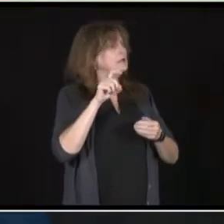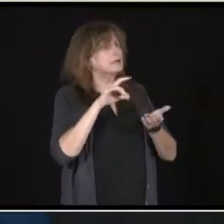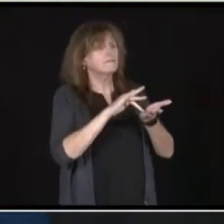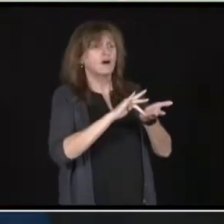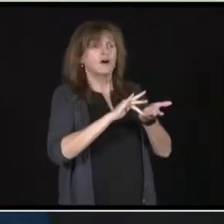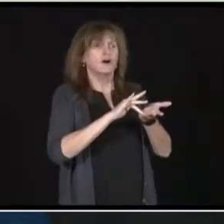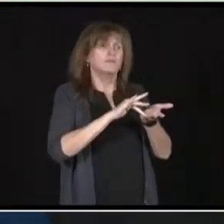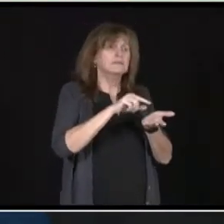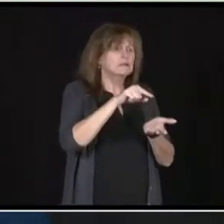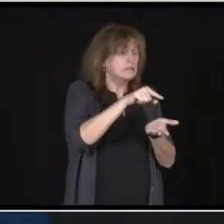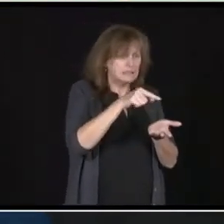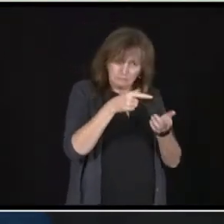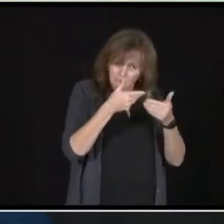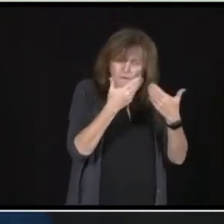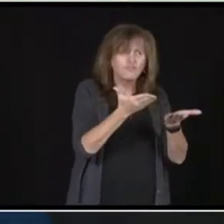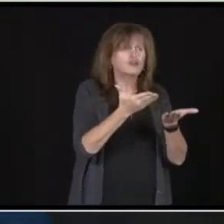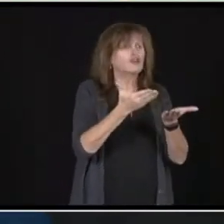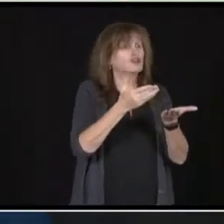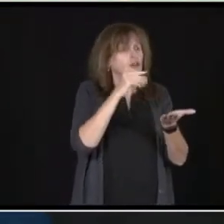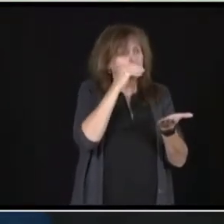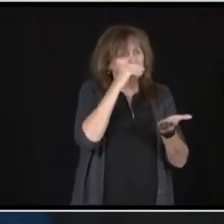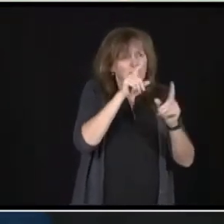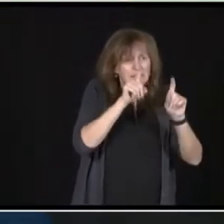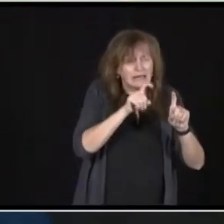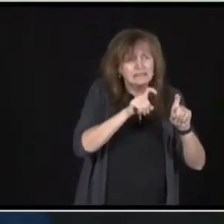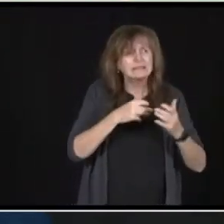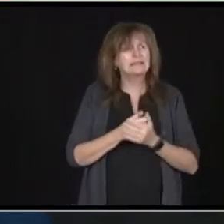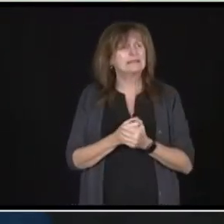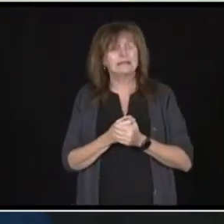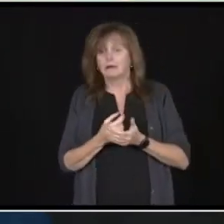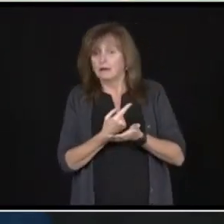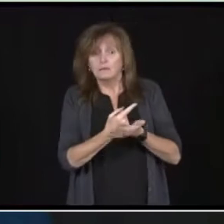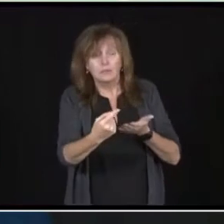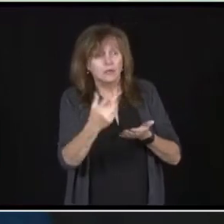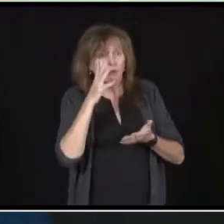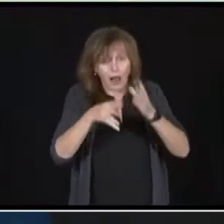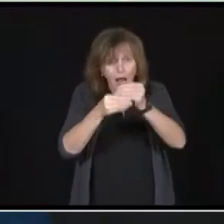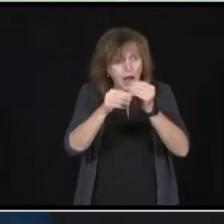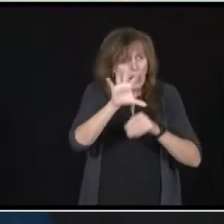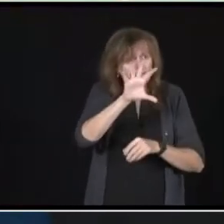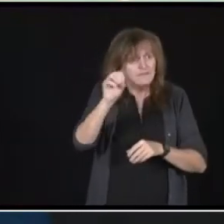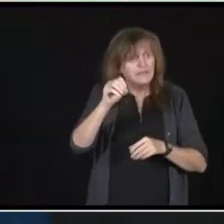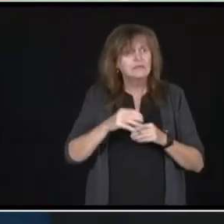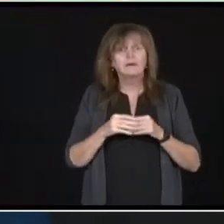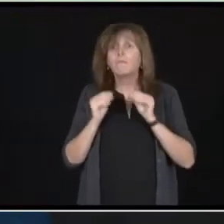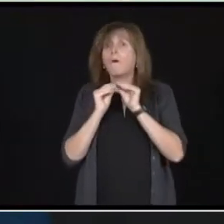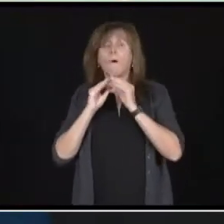in Ontario are now offering testing with 50 more joining this week. More communities will be able to receive